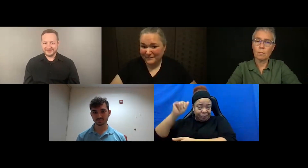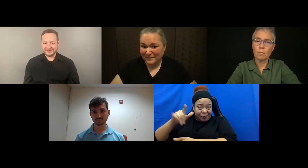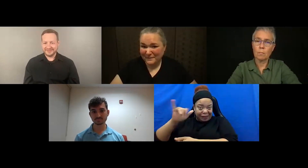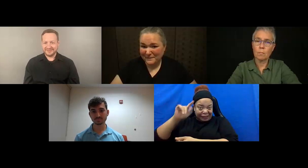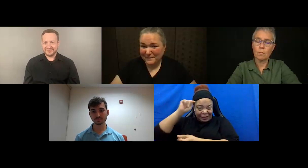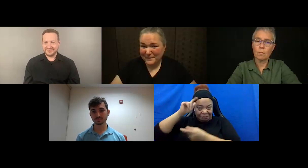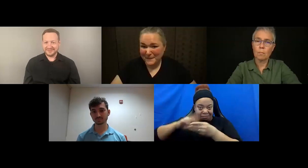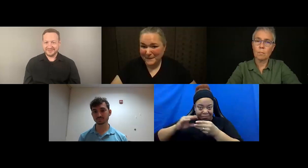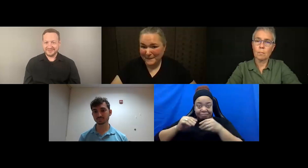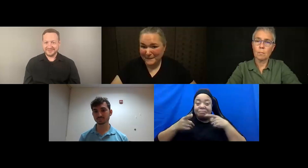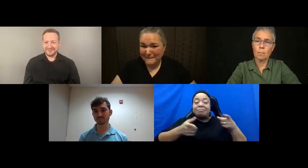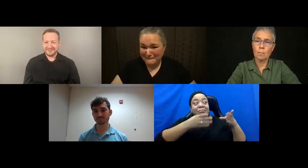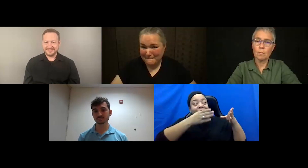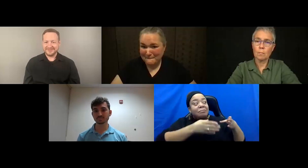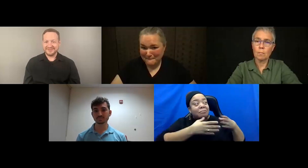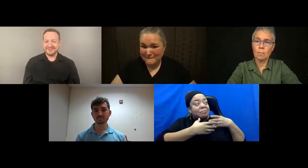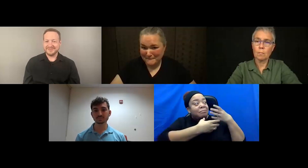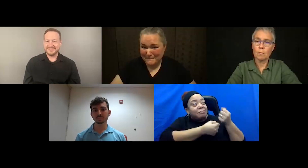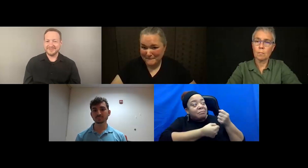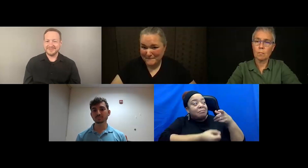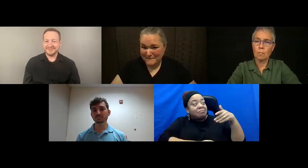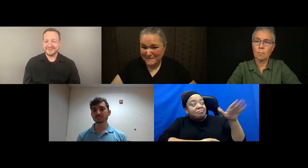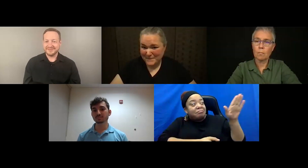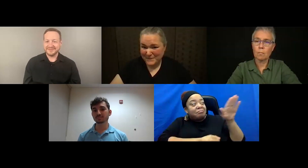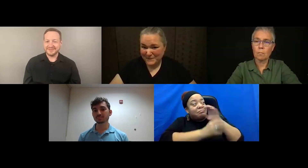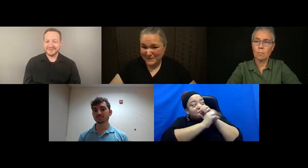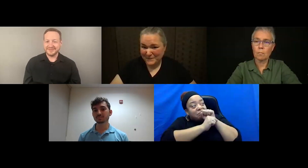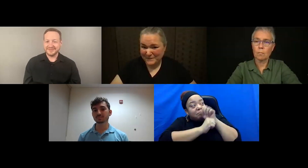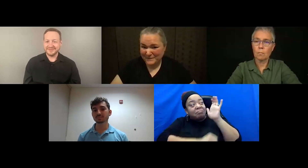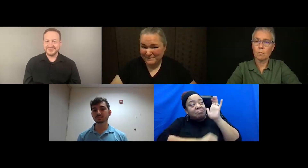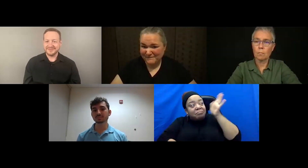you know, the algorithms disappear too. Like Tim was talking about, a person you can